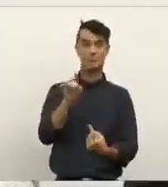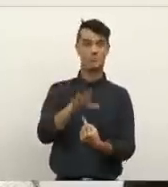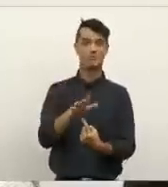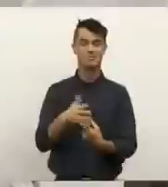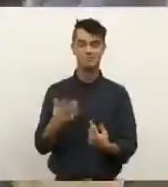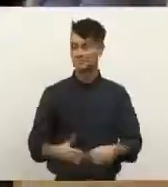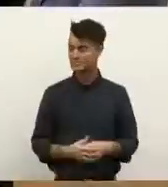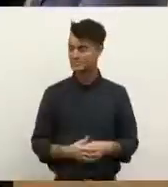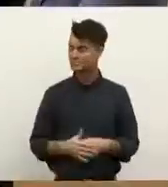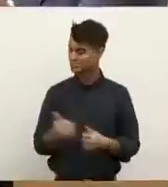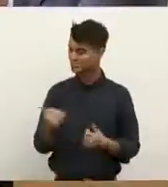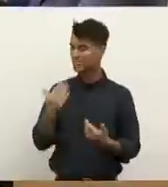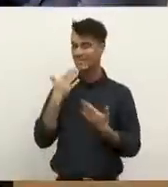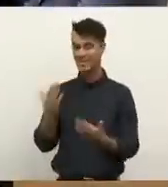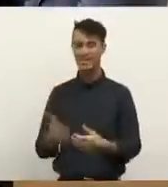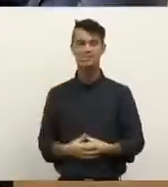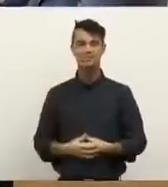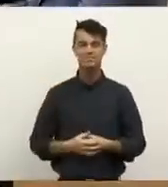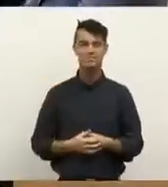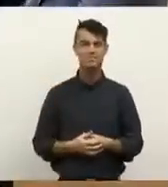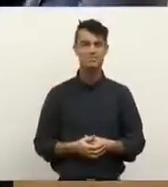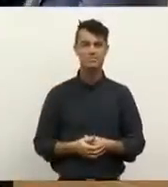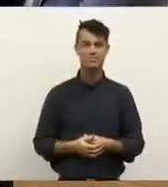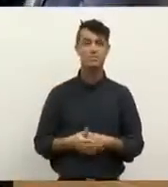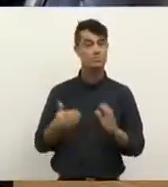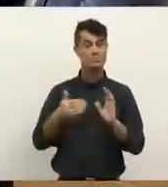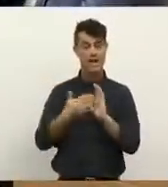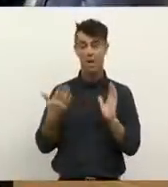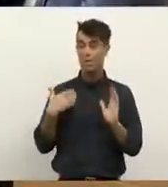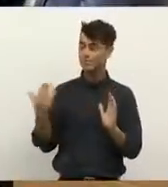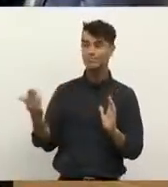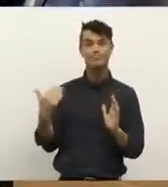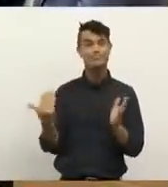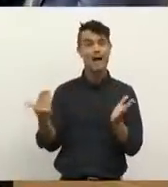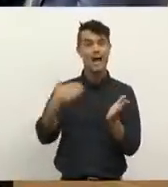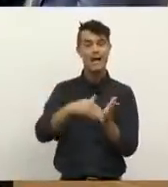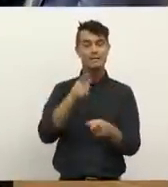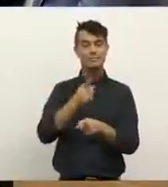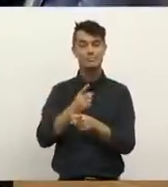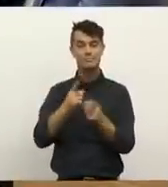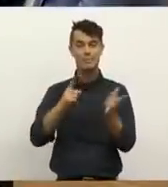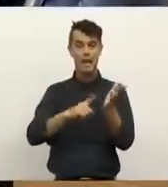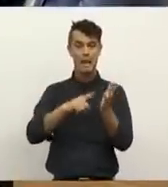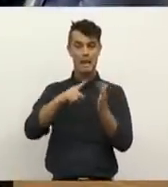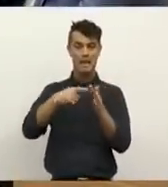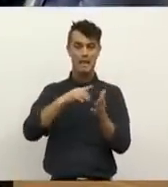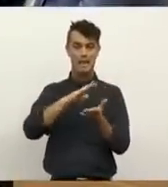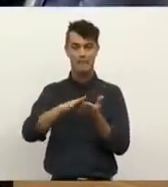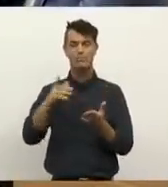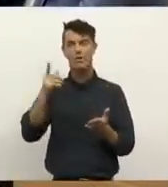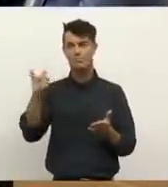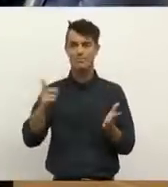Great, thanks. All right, at this point I might bring in Leah to the conversation. Leah, let's take a trip down memory lane.